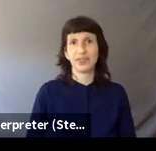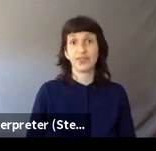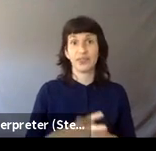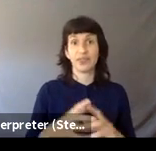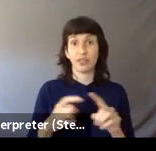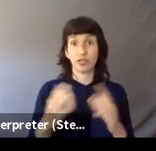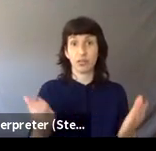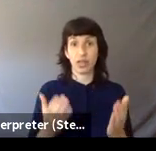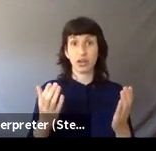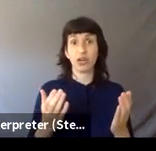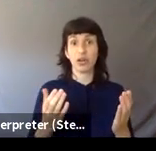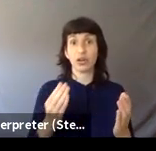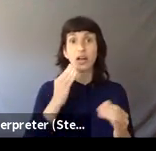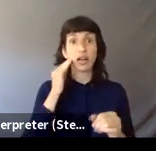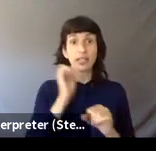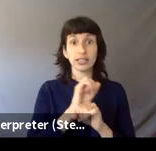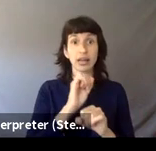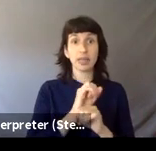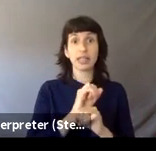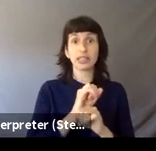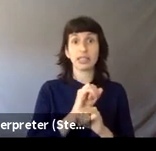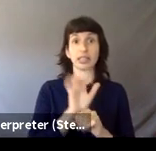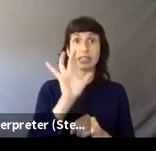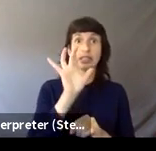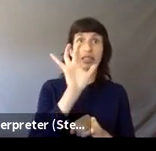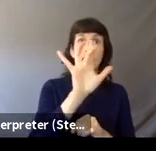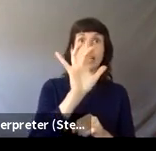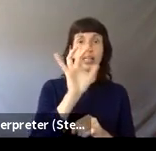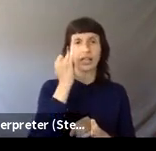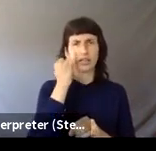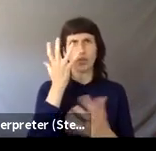So that's, if you're seeing like nothing for students, it might be because you added them after that assignment was created.